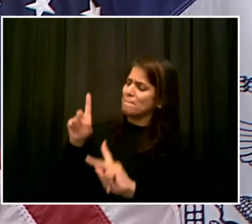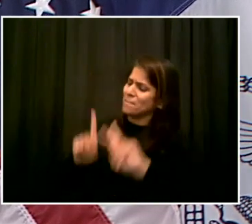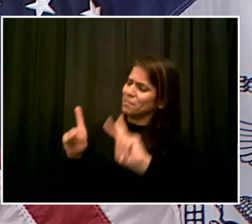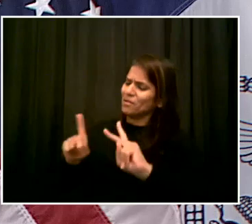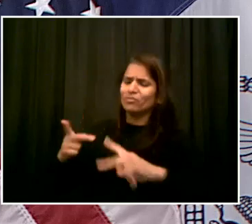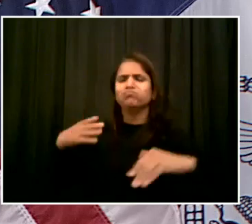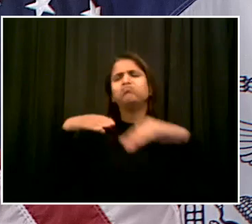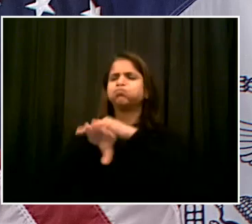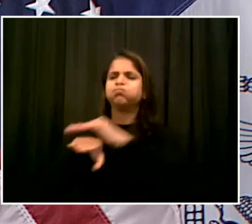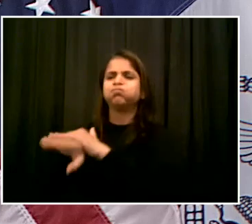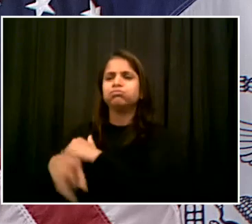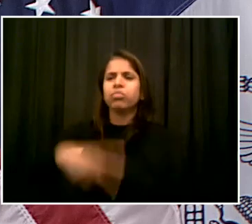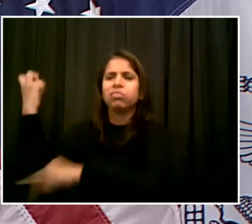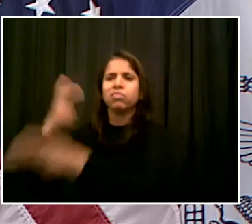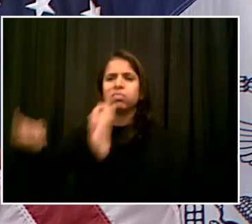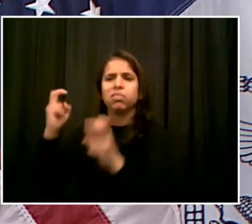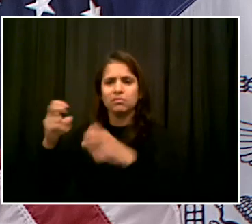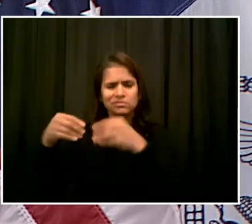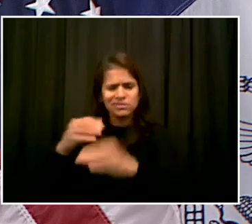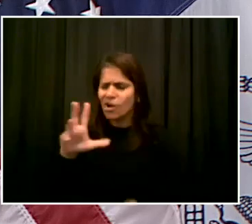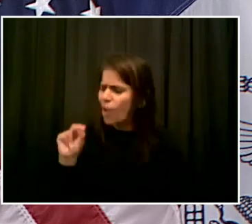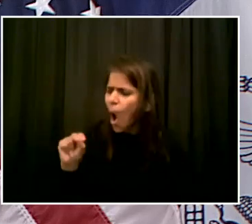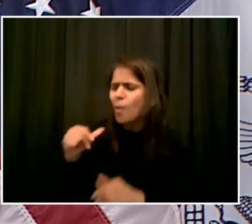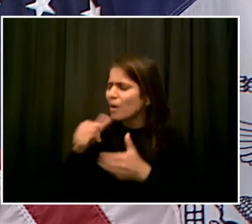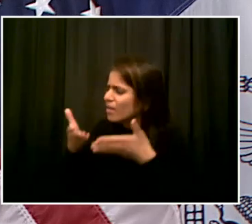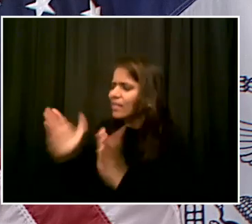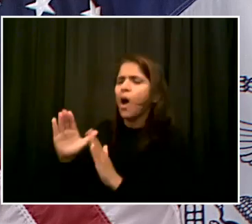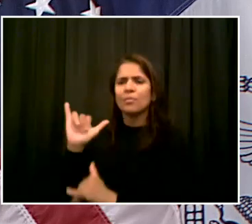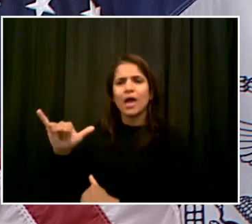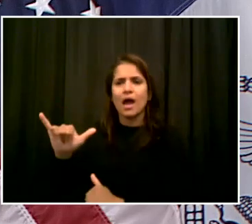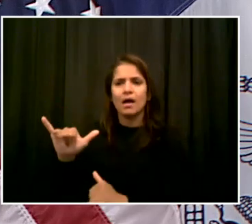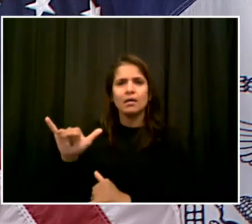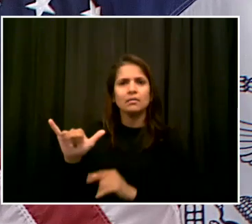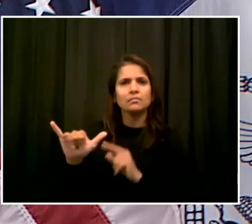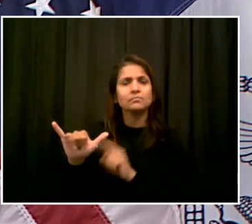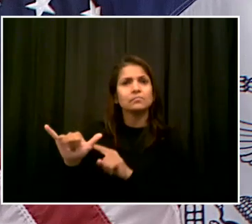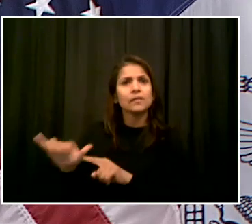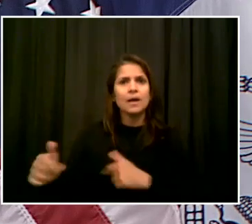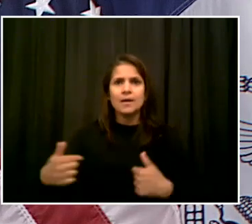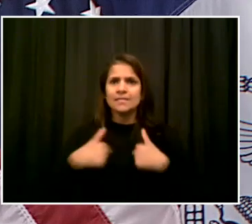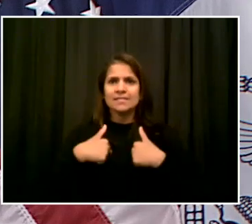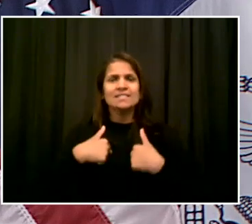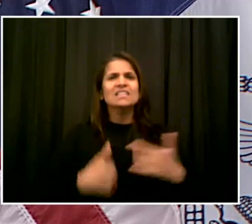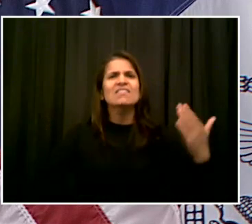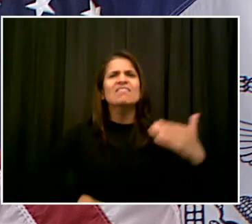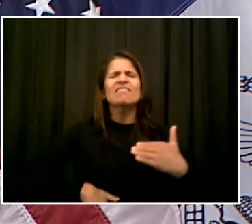ABLE TO LOOT. I'M SO SICK OF THESE EFFORTS TO MISCHARACTERIZE ALREITS.IE